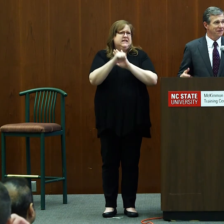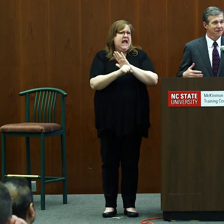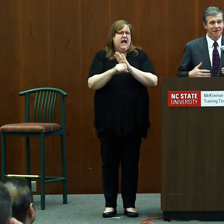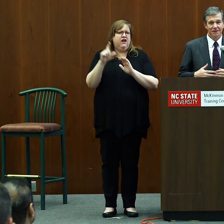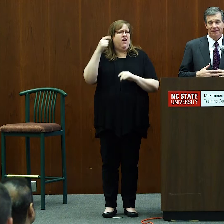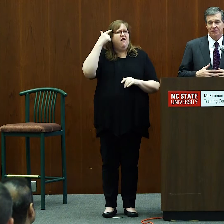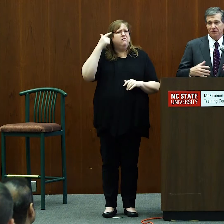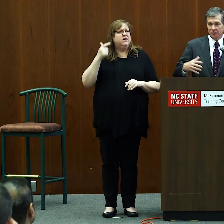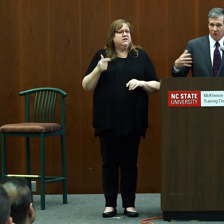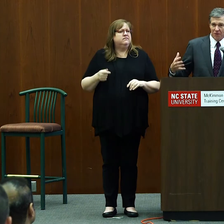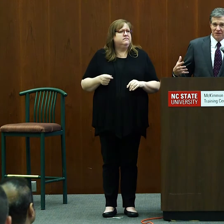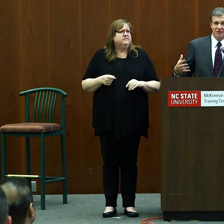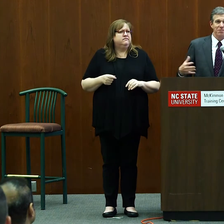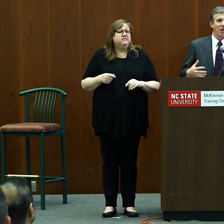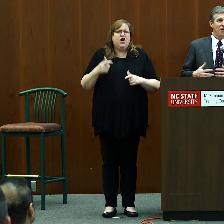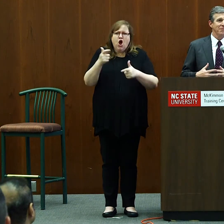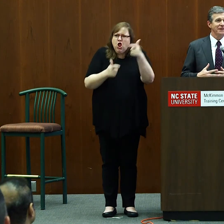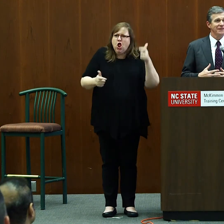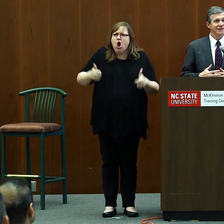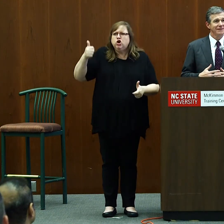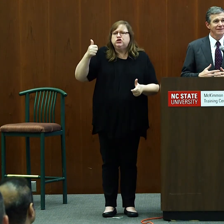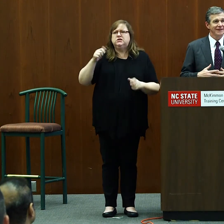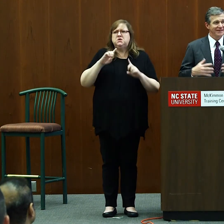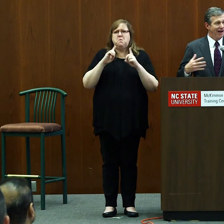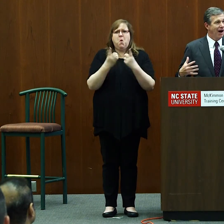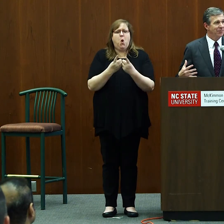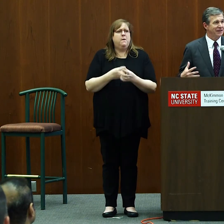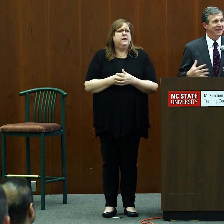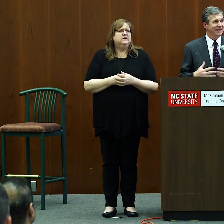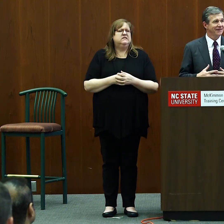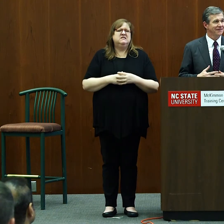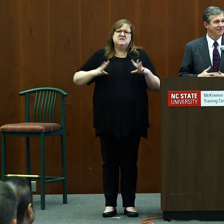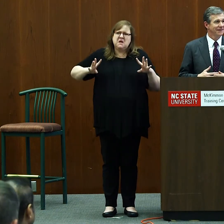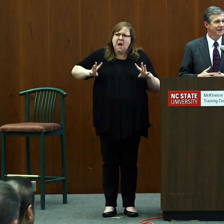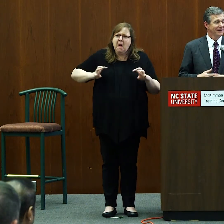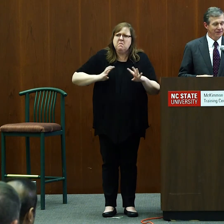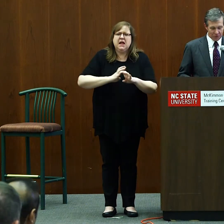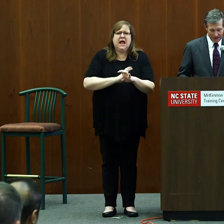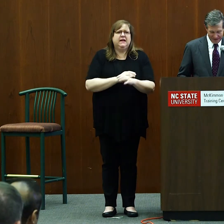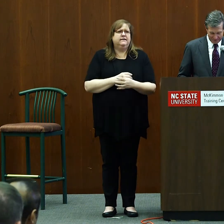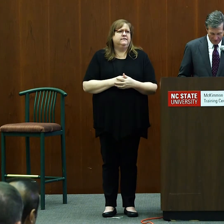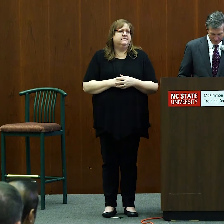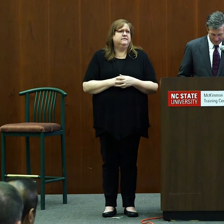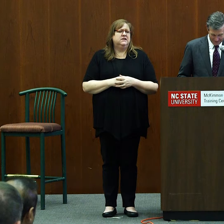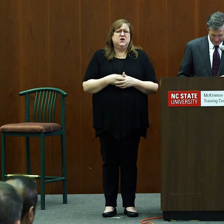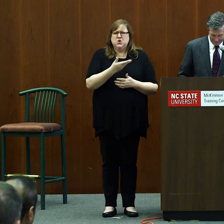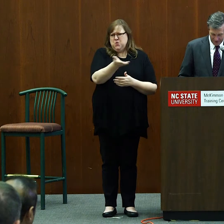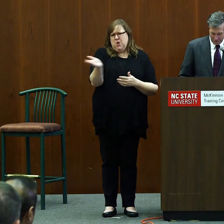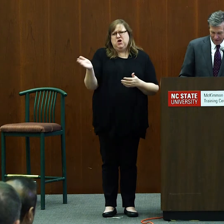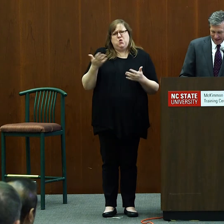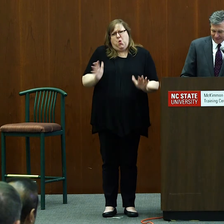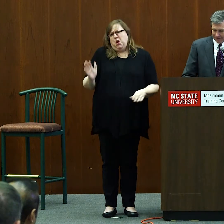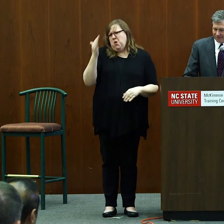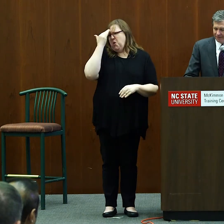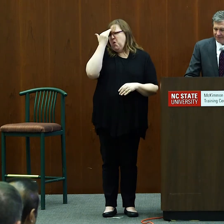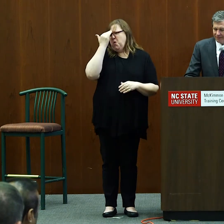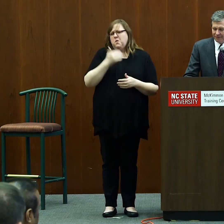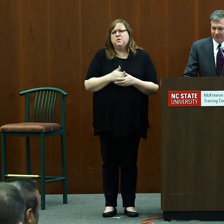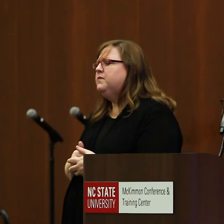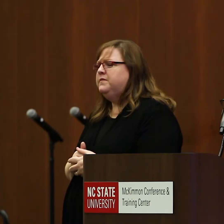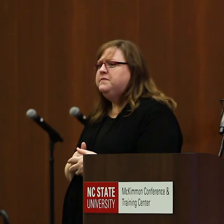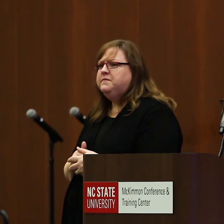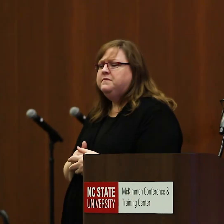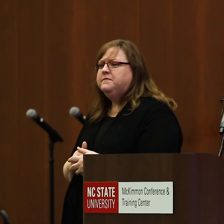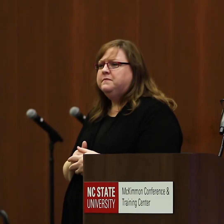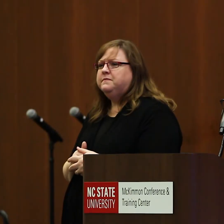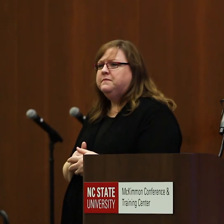largest department. It is complicated. You guys already know that. But, you're about